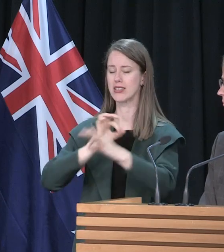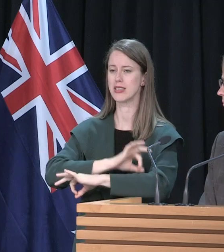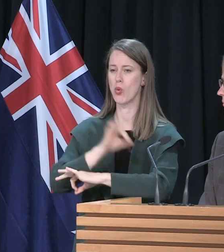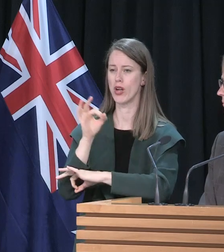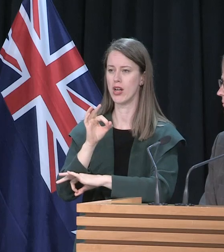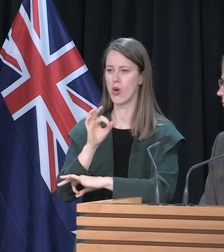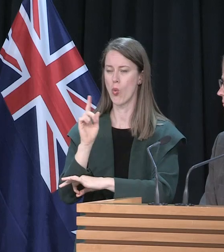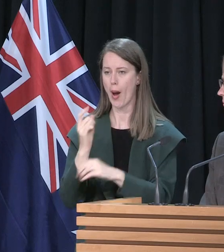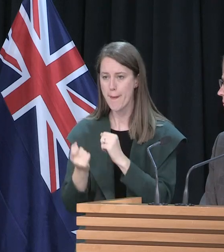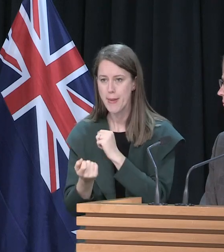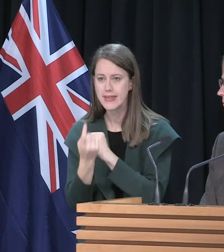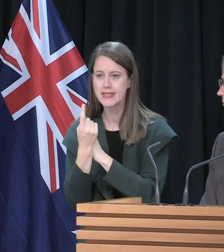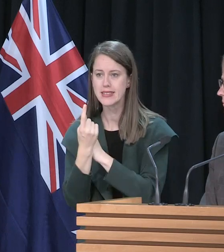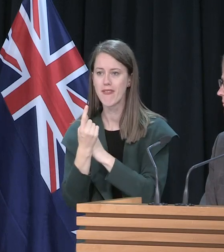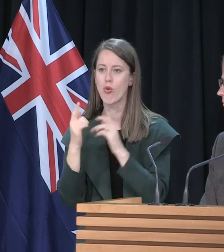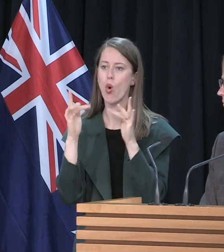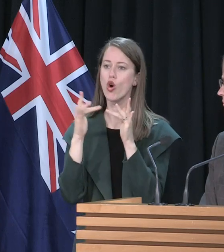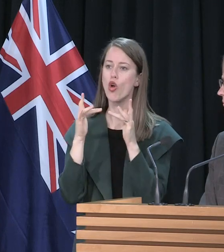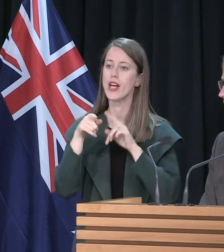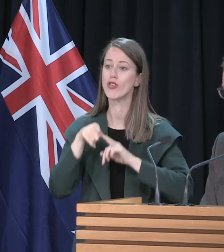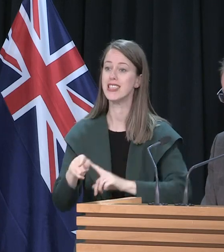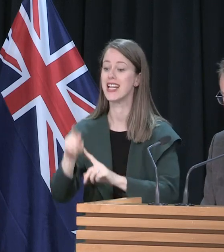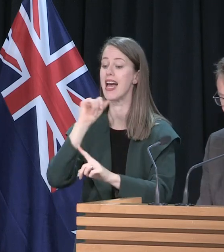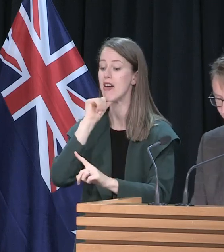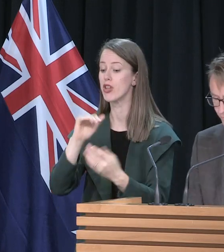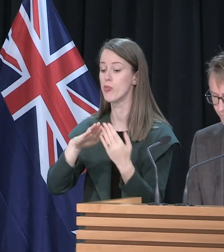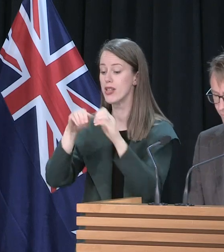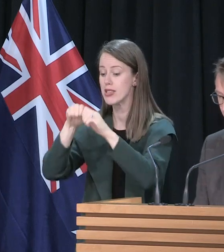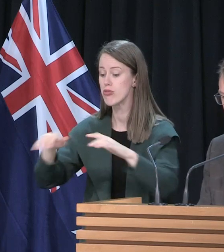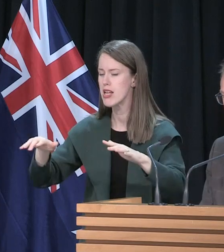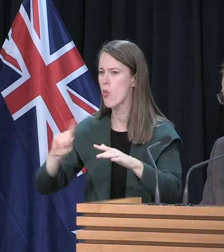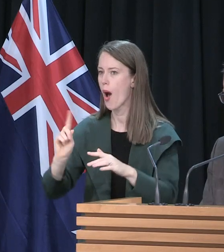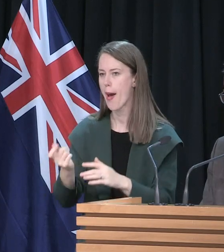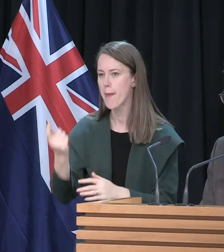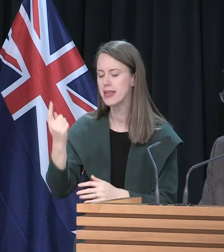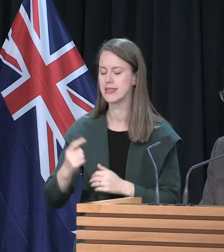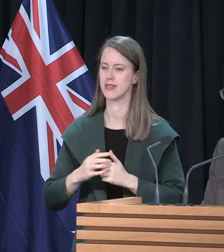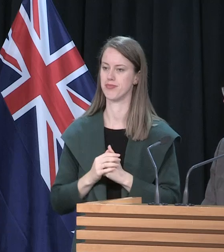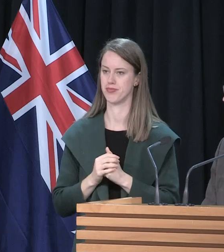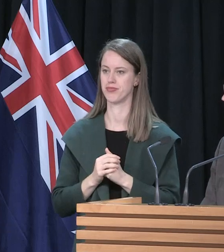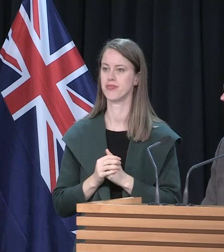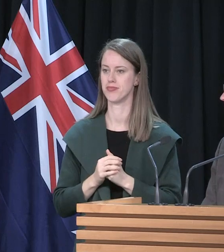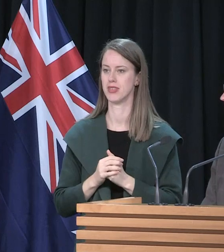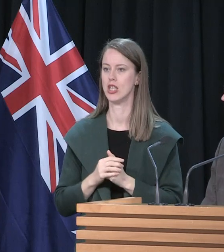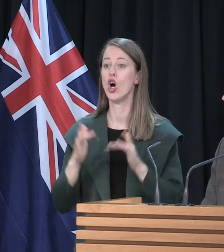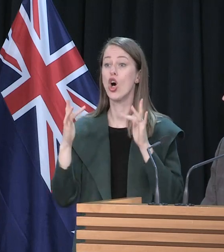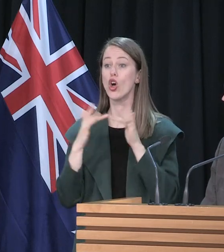tracing. There are a number of questions I wanted to run through what steps occur with